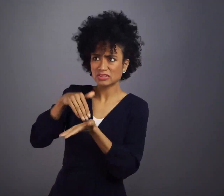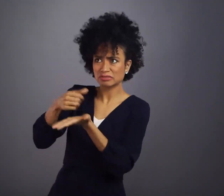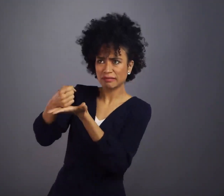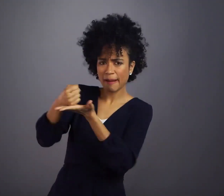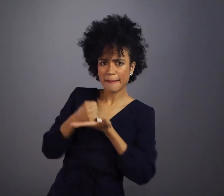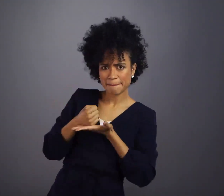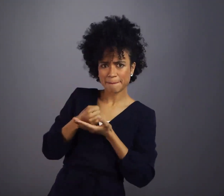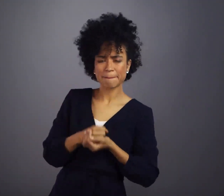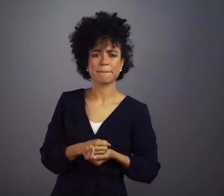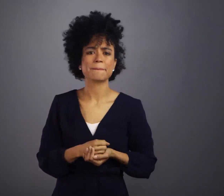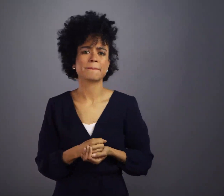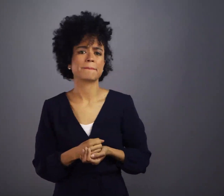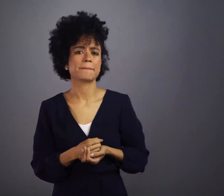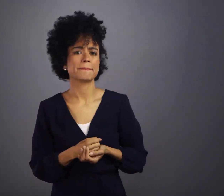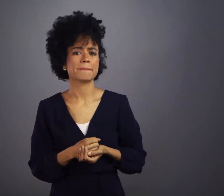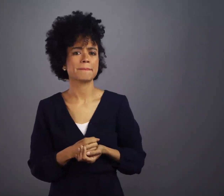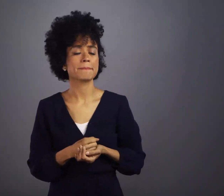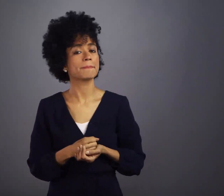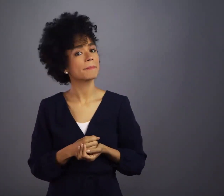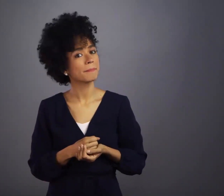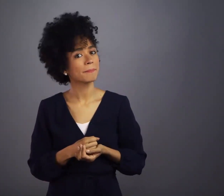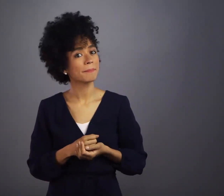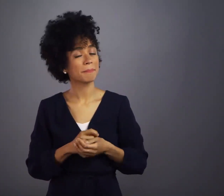and may even need medical attention.